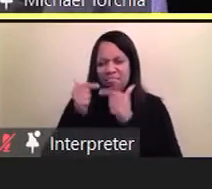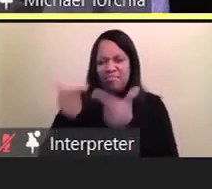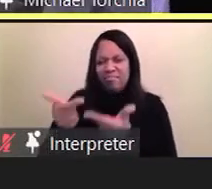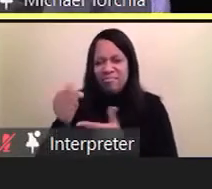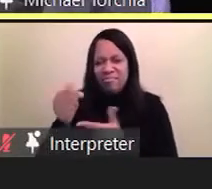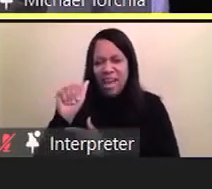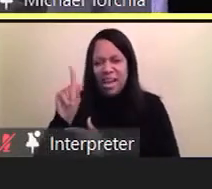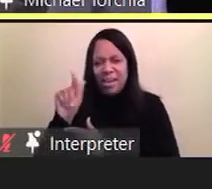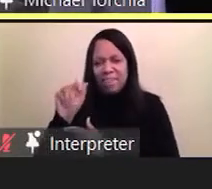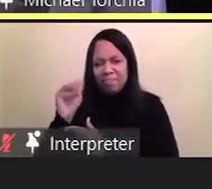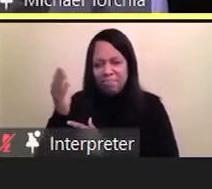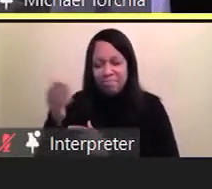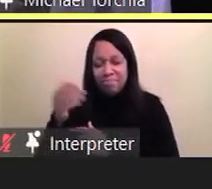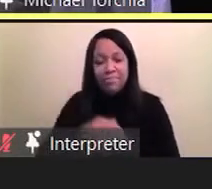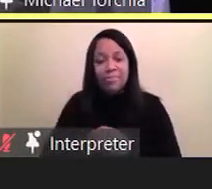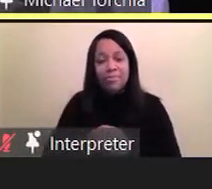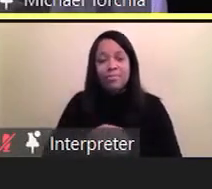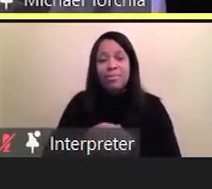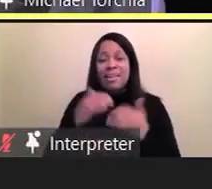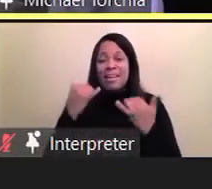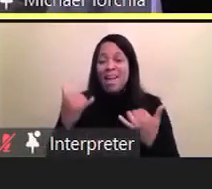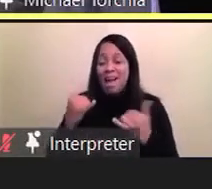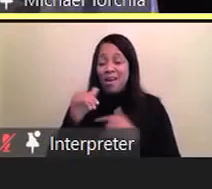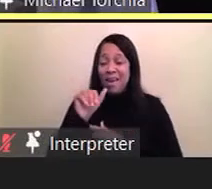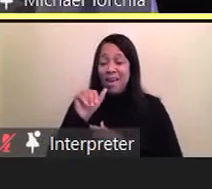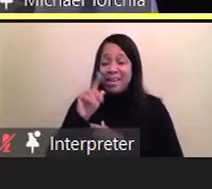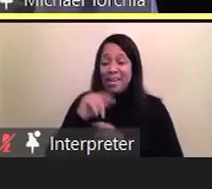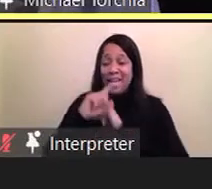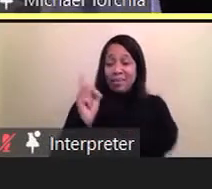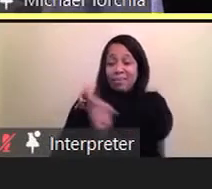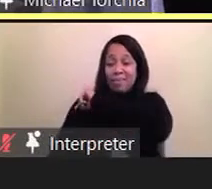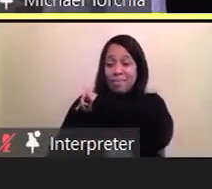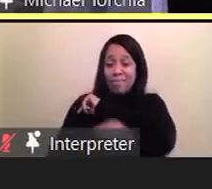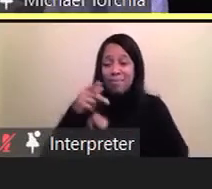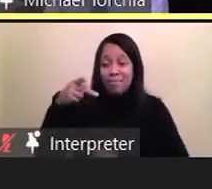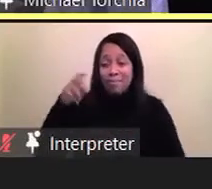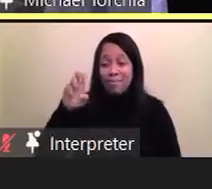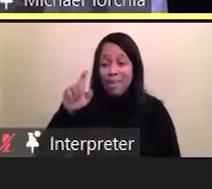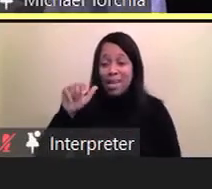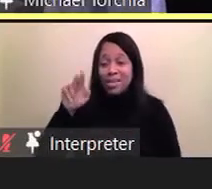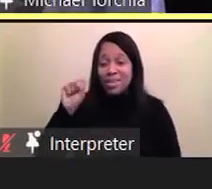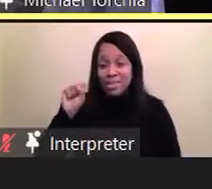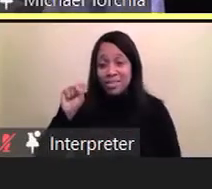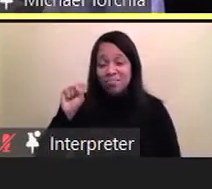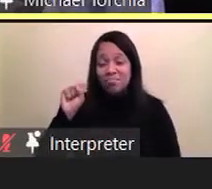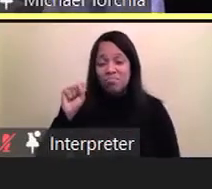So let's talk about penalties. Yeah, OK. We know the ADA requires all these things.